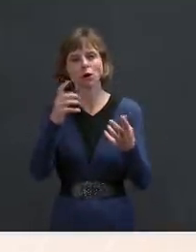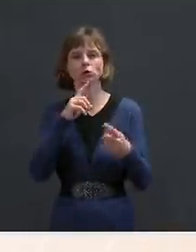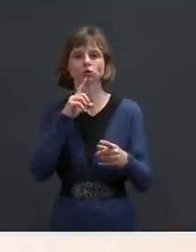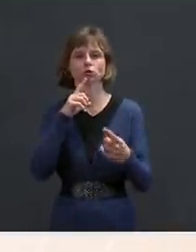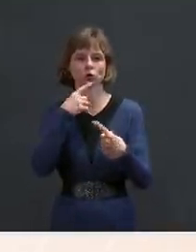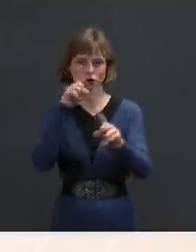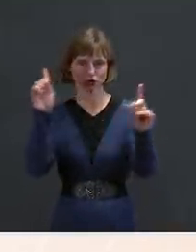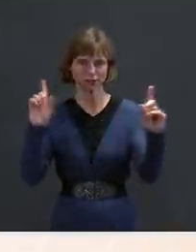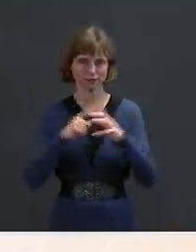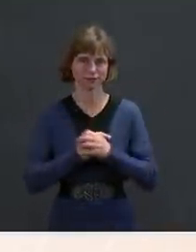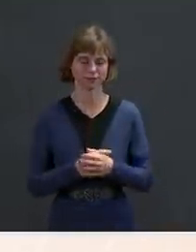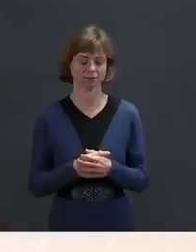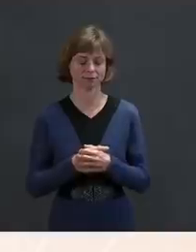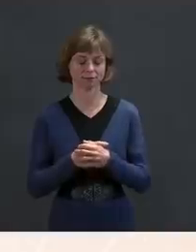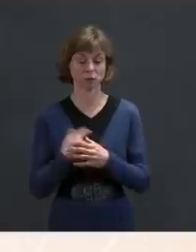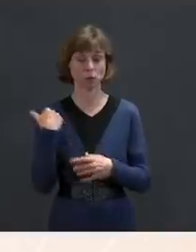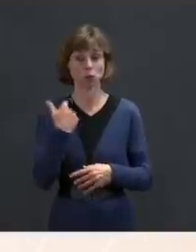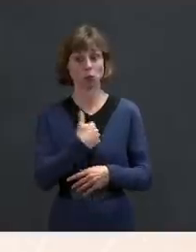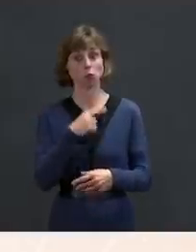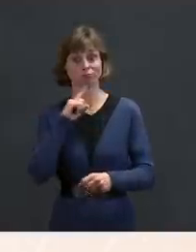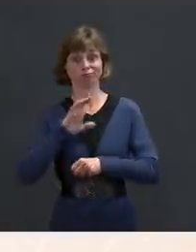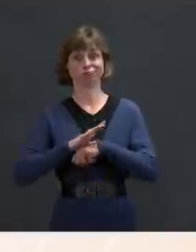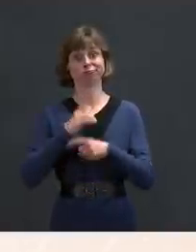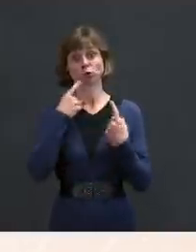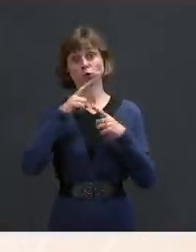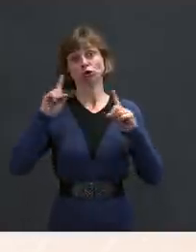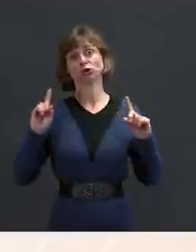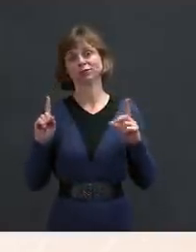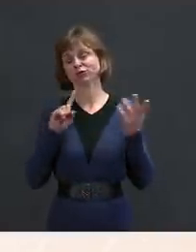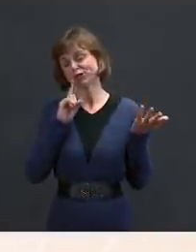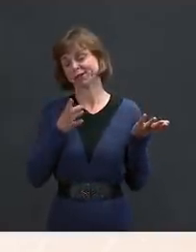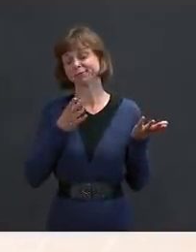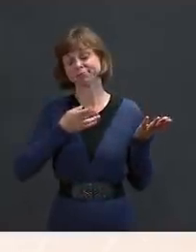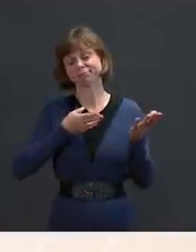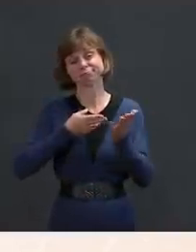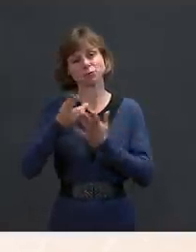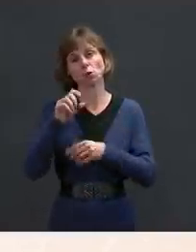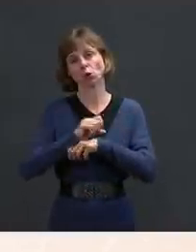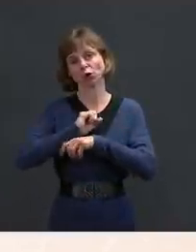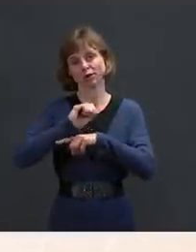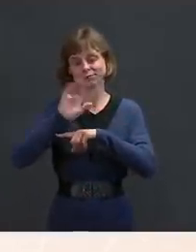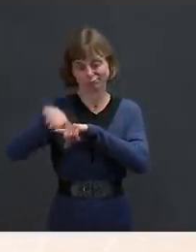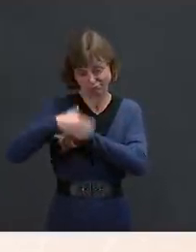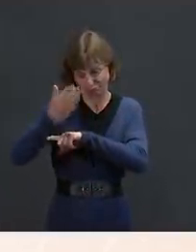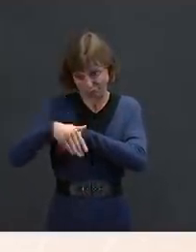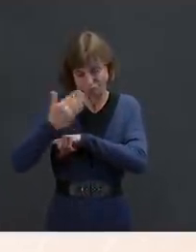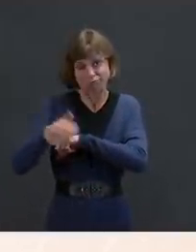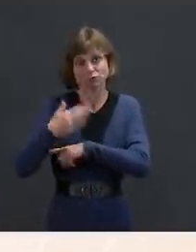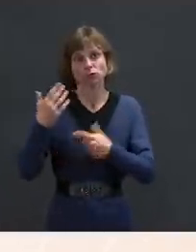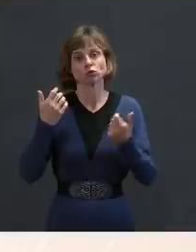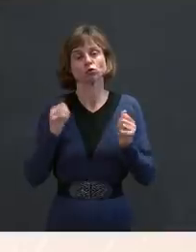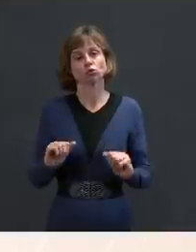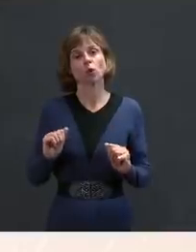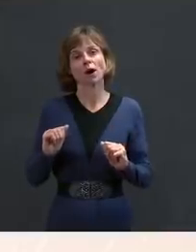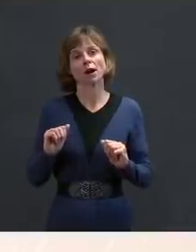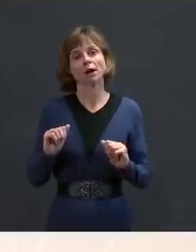We are dedicated to achieving and, quite frankly, are working around the clock to replace the cruelty of the past administration